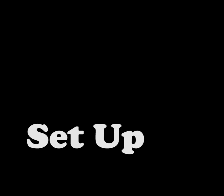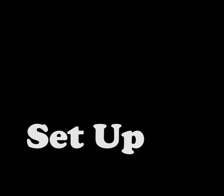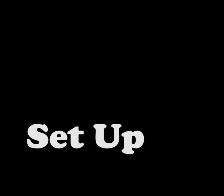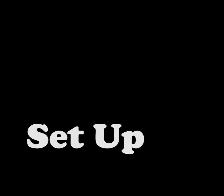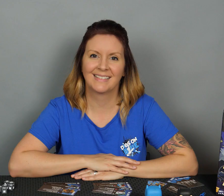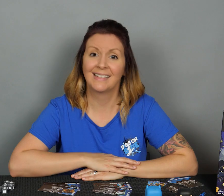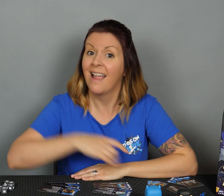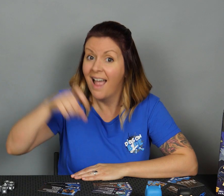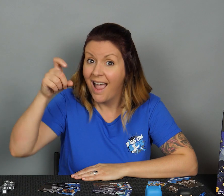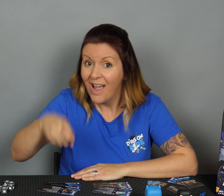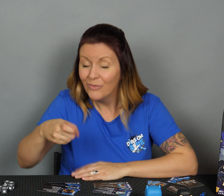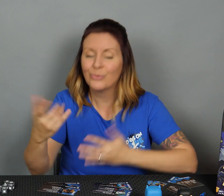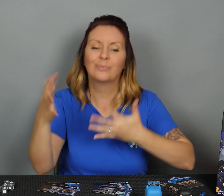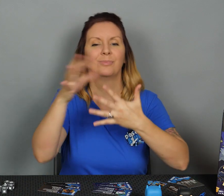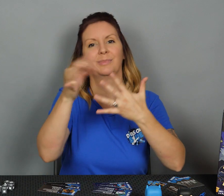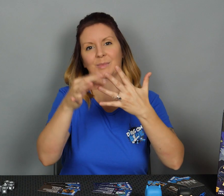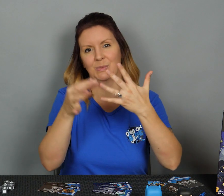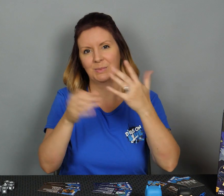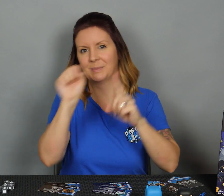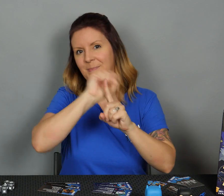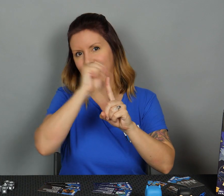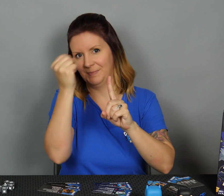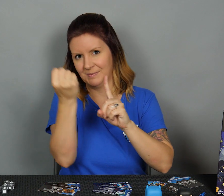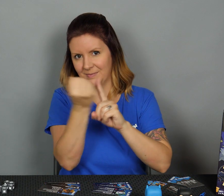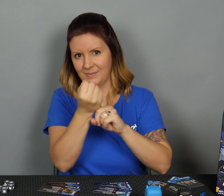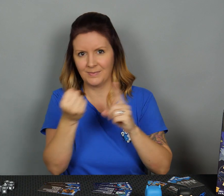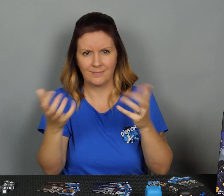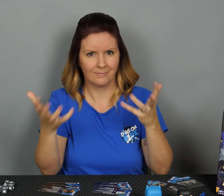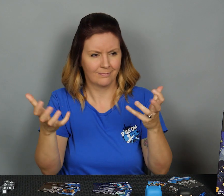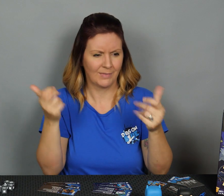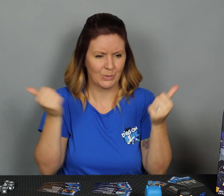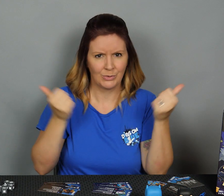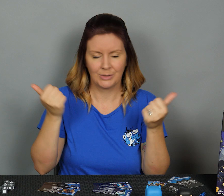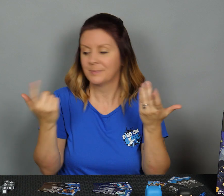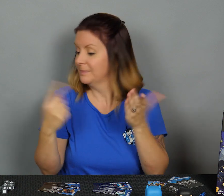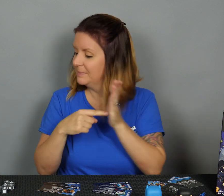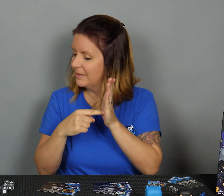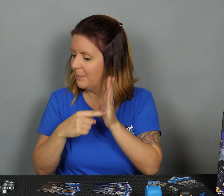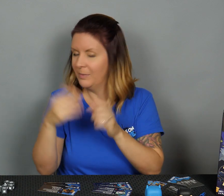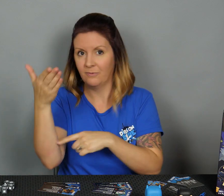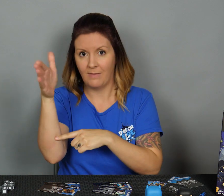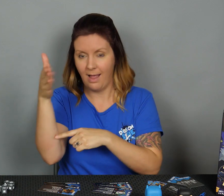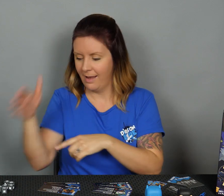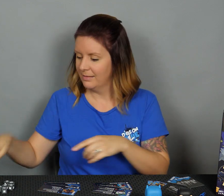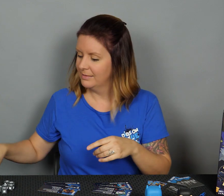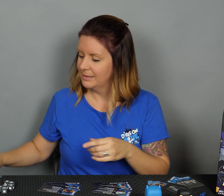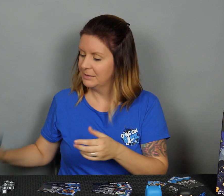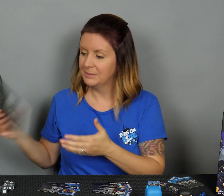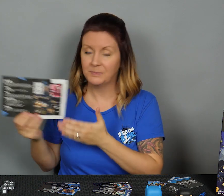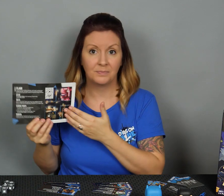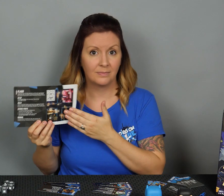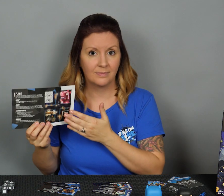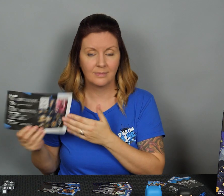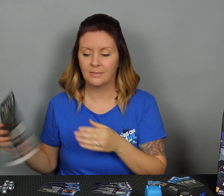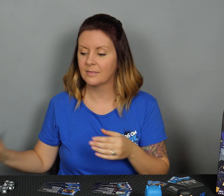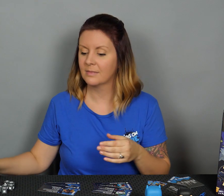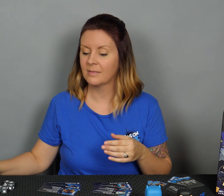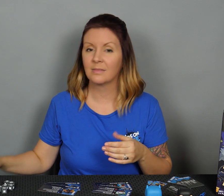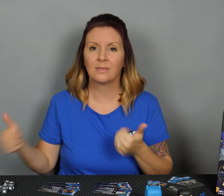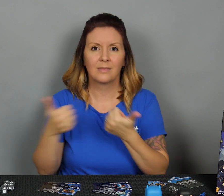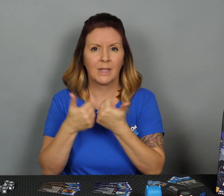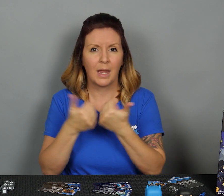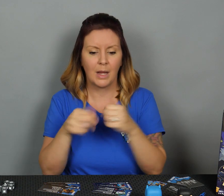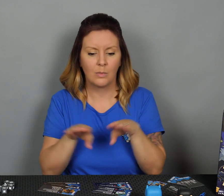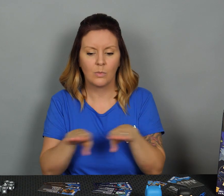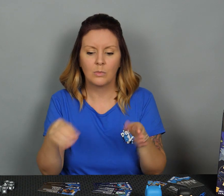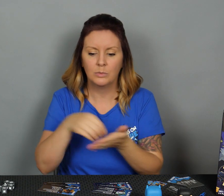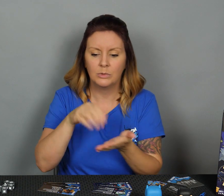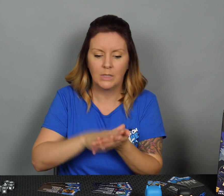First, you have to choose which scenario you’ll be using, for example, Flags.